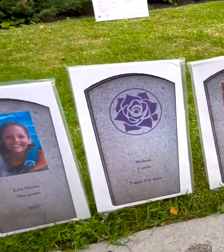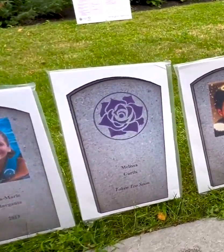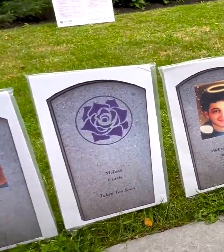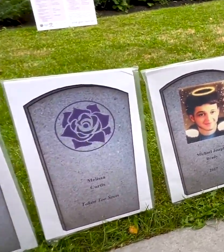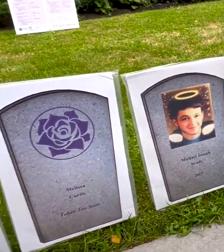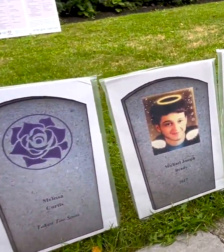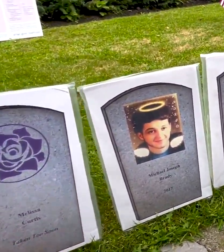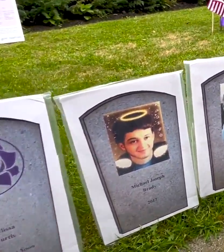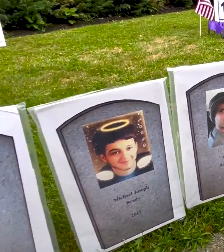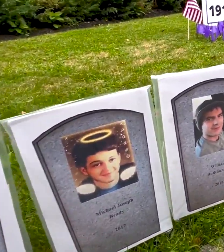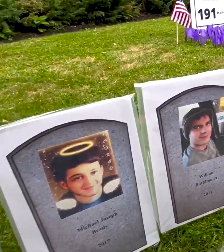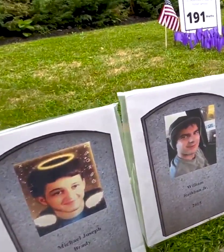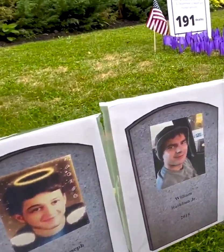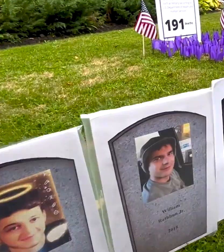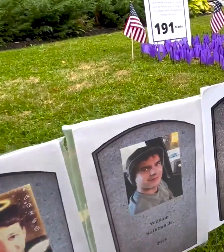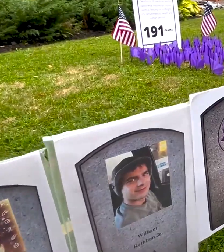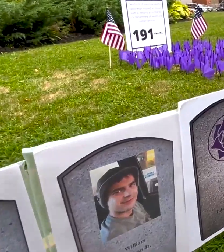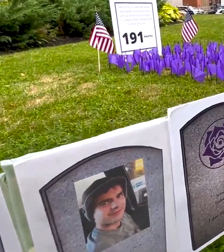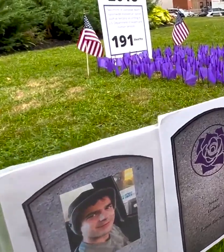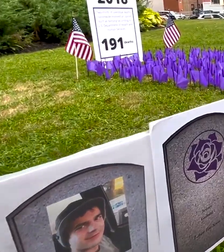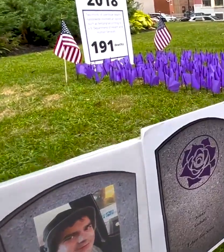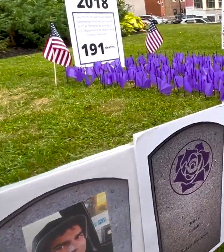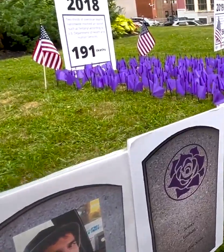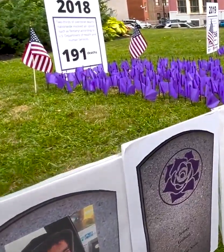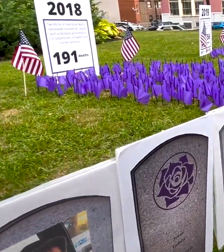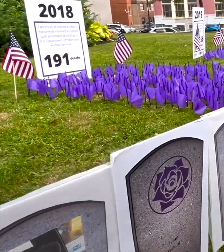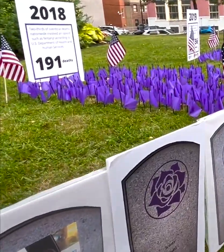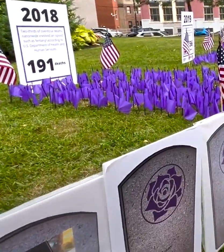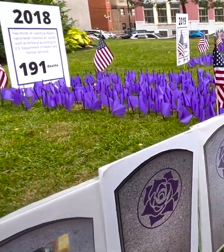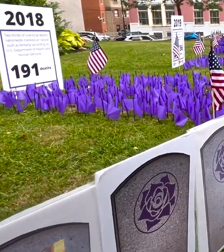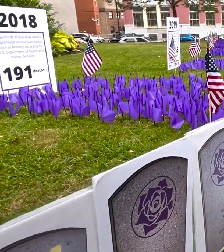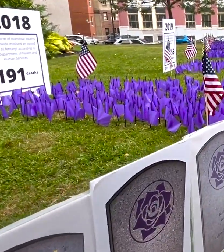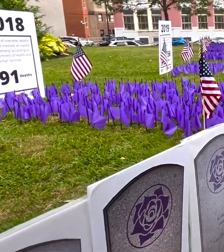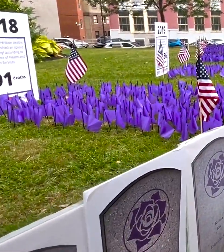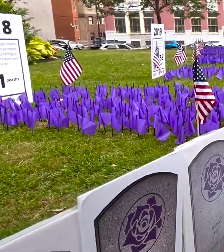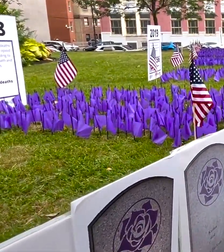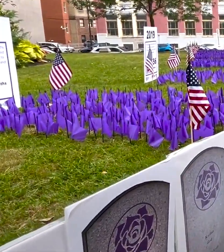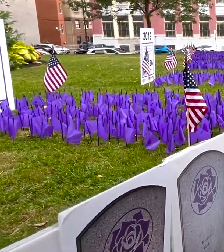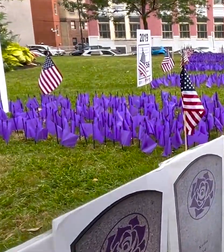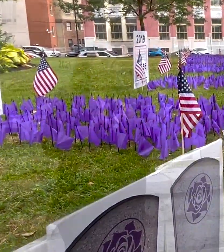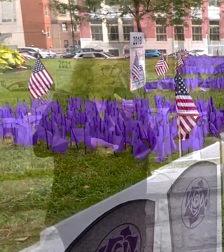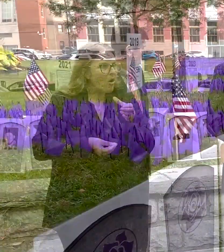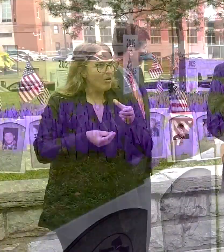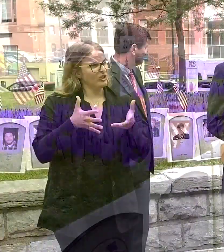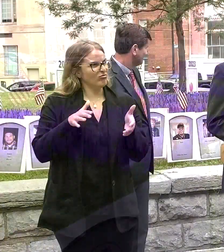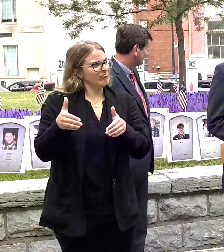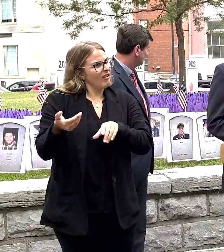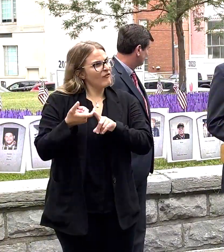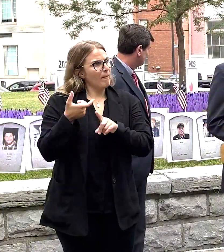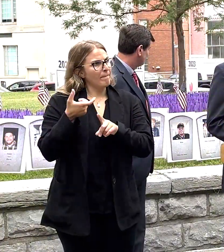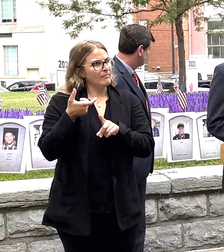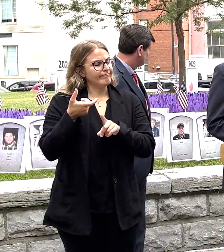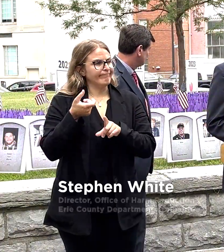you can see the faces of the folks that we have lost to overdose. So we want to commemorate them